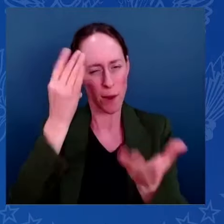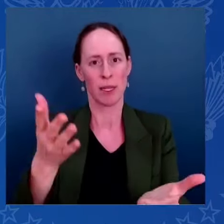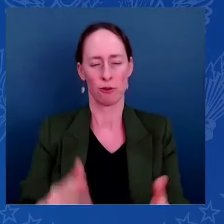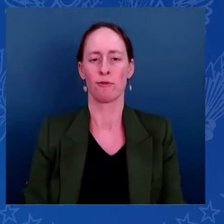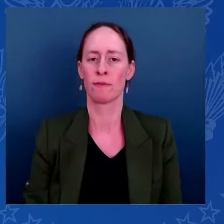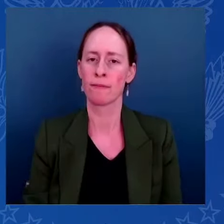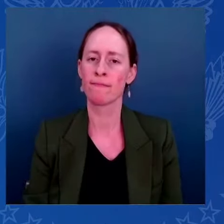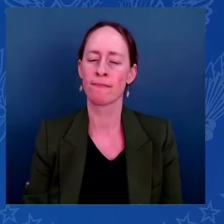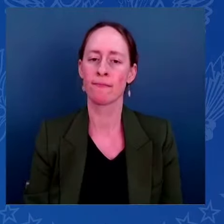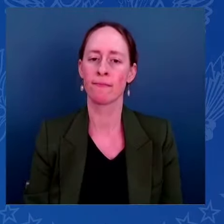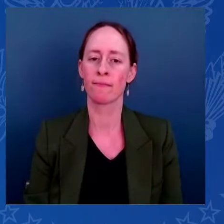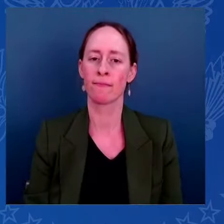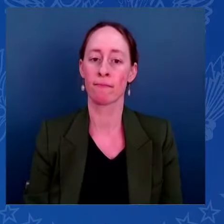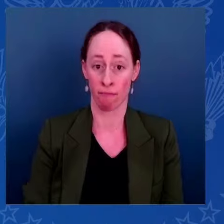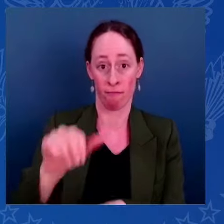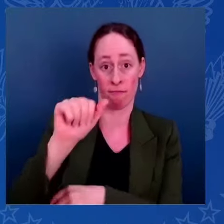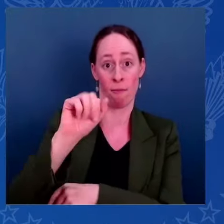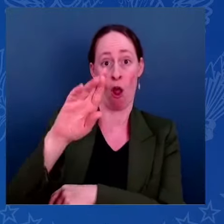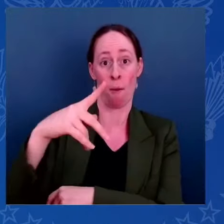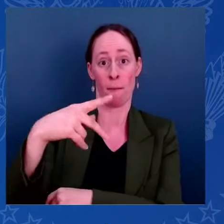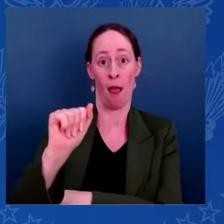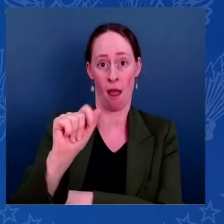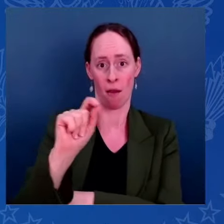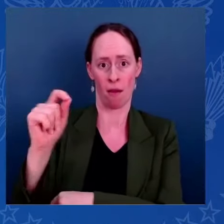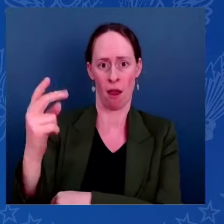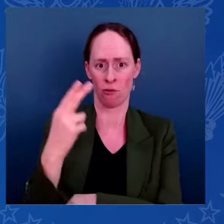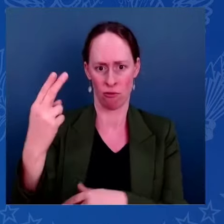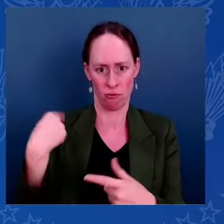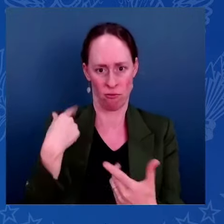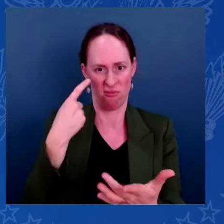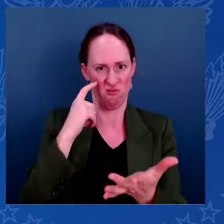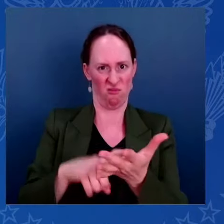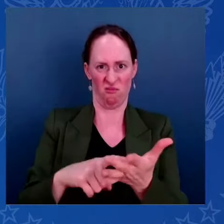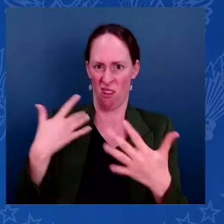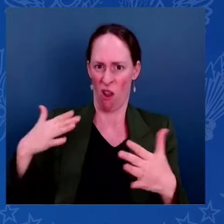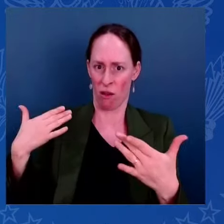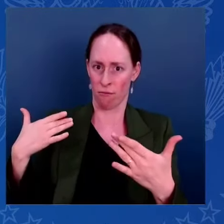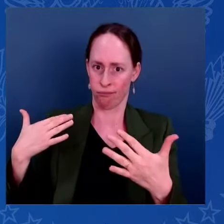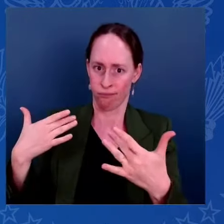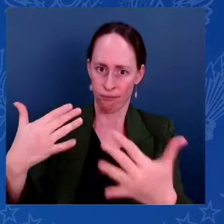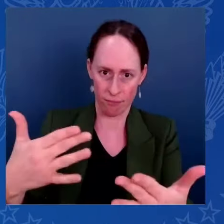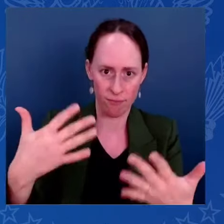which has so far committed more than $400 million to ending cancer as we know it.